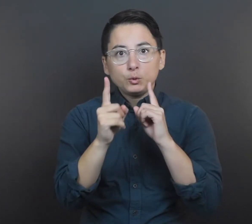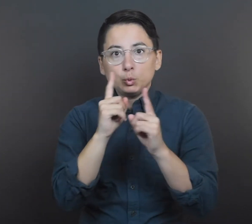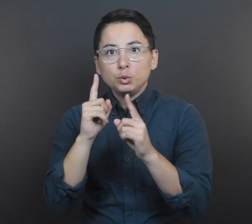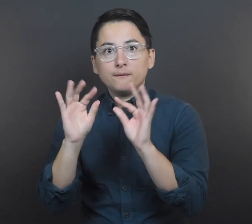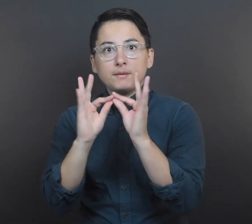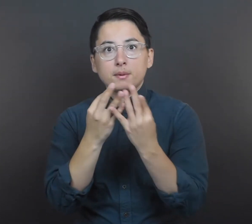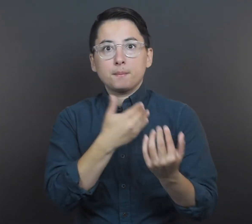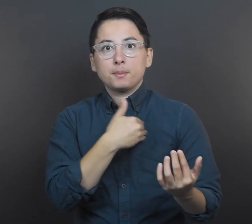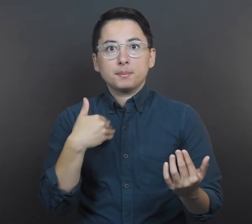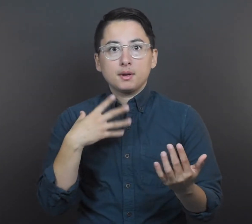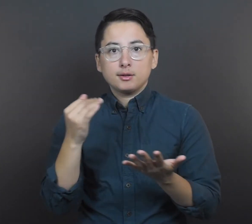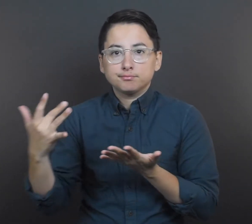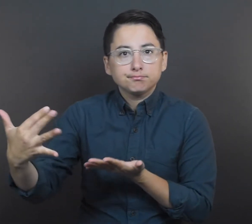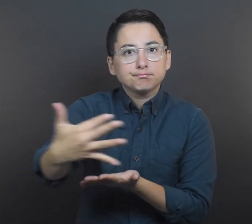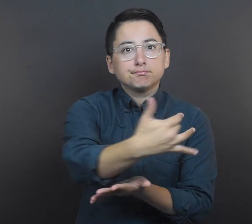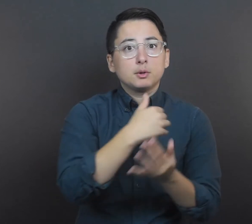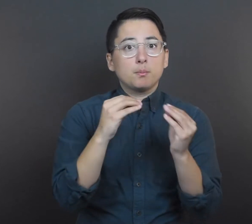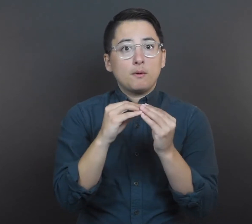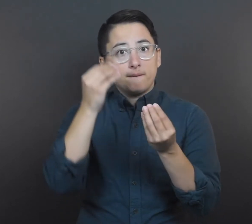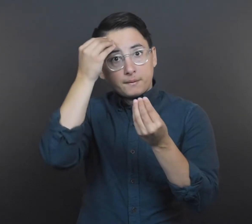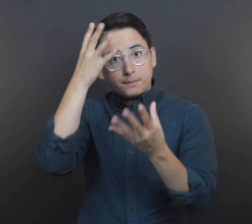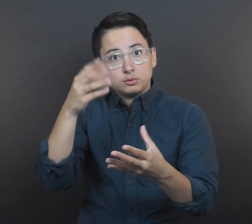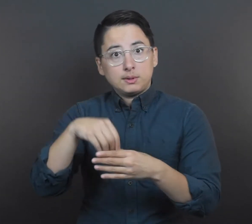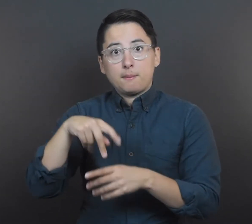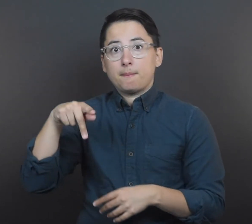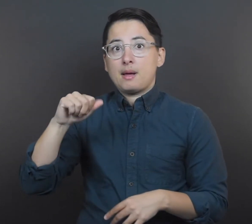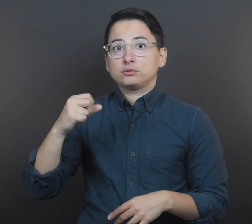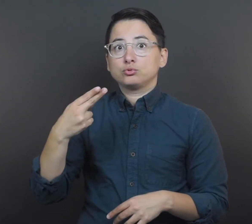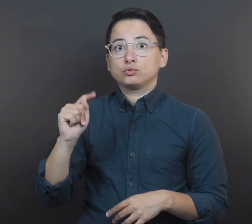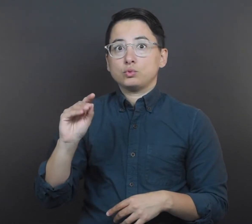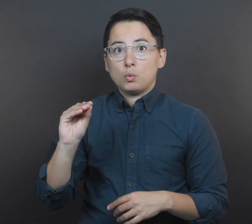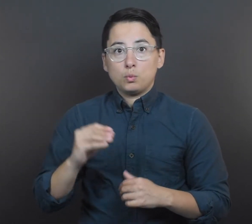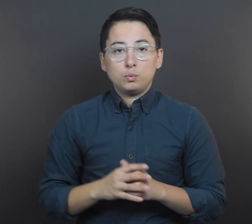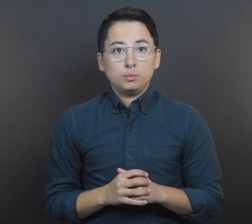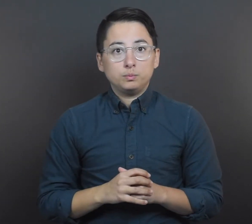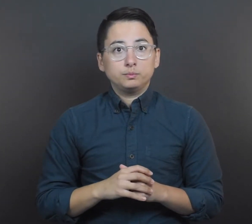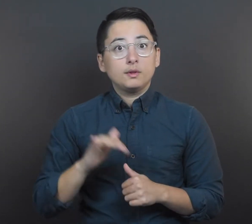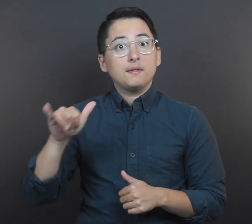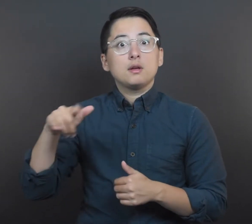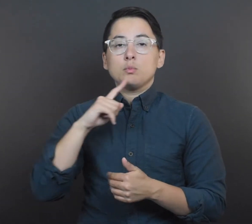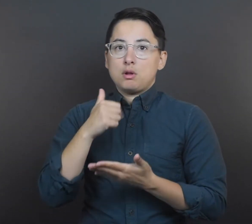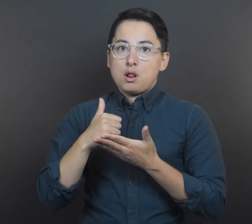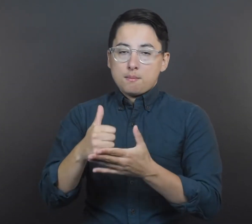family members and gather more information.